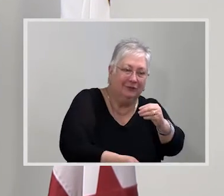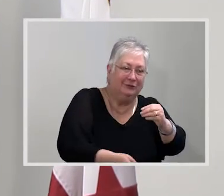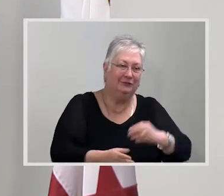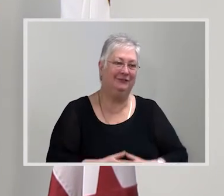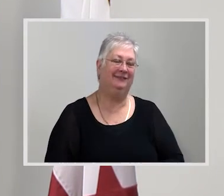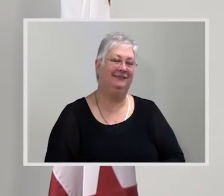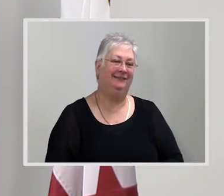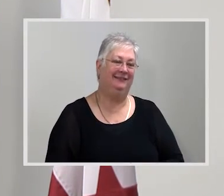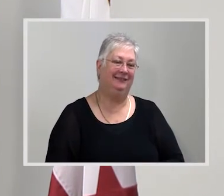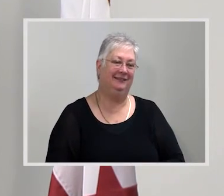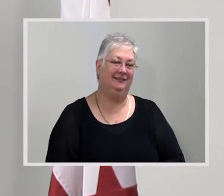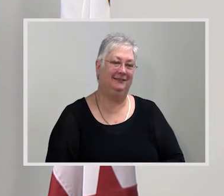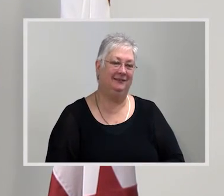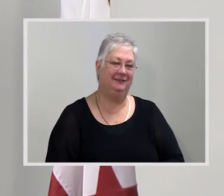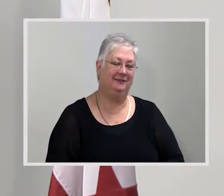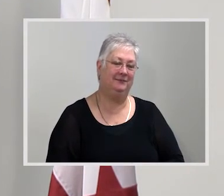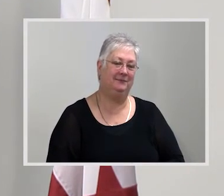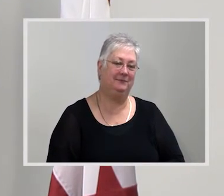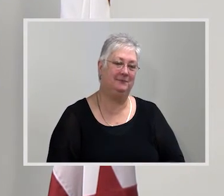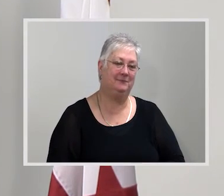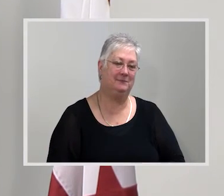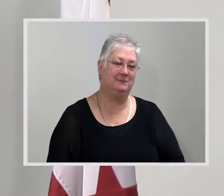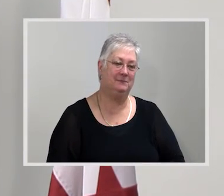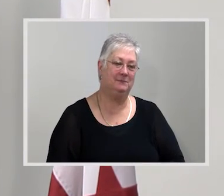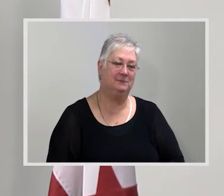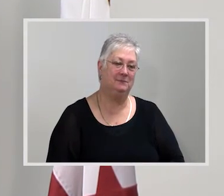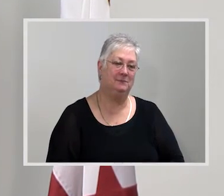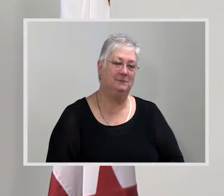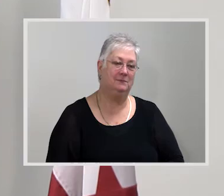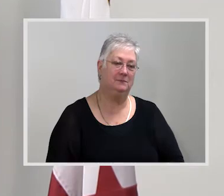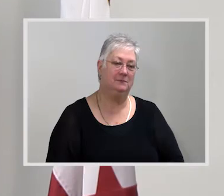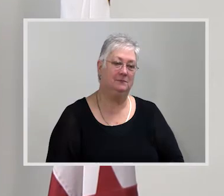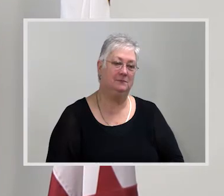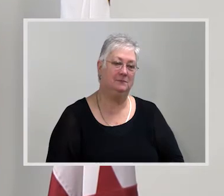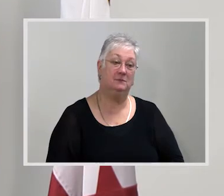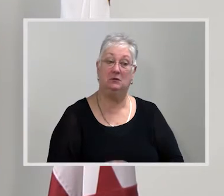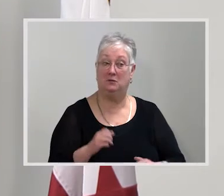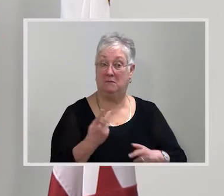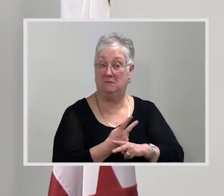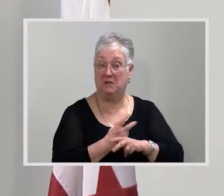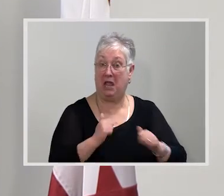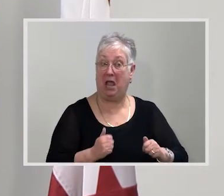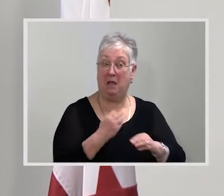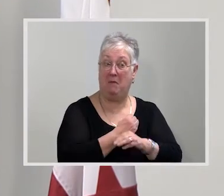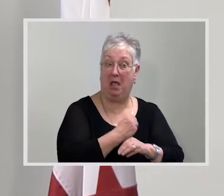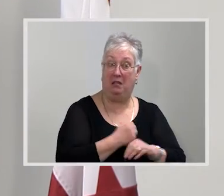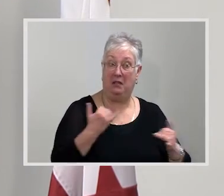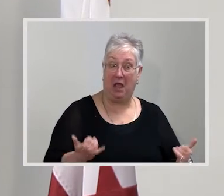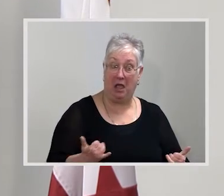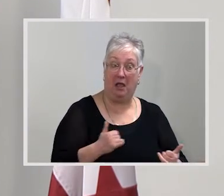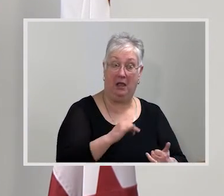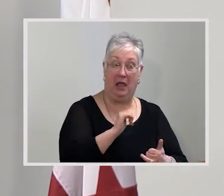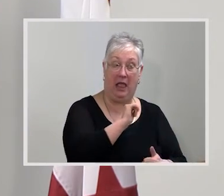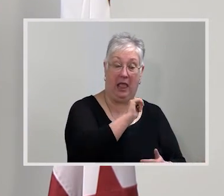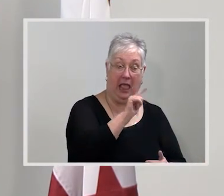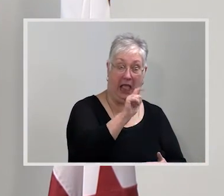WARDS IN EIGHT WEEKS AND YOU CAN DO THE MATH. NOW WE'RE IN ALLEY PALOOZA 4 AND WE HAVE BEEN ABLE TO DO EIGHT